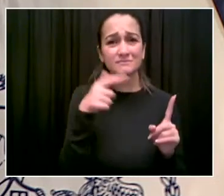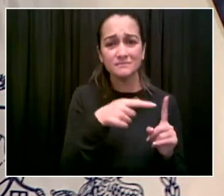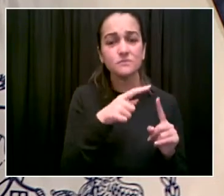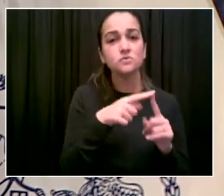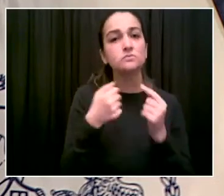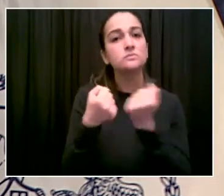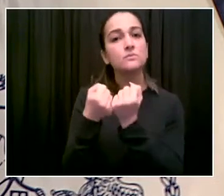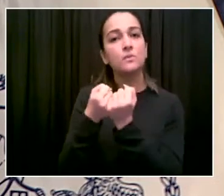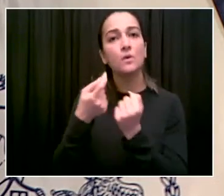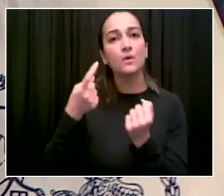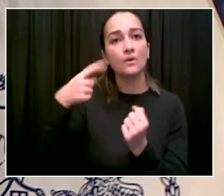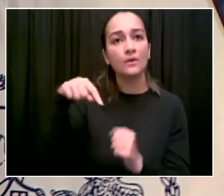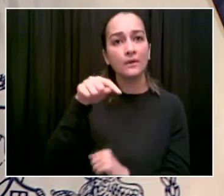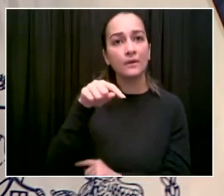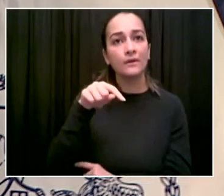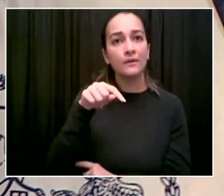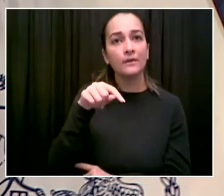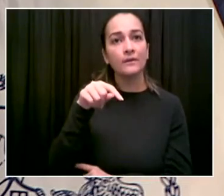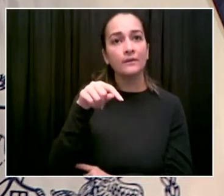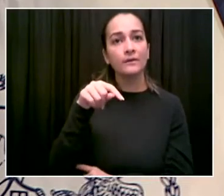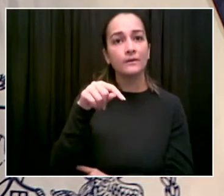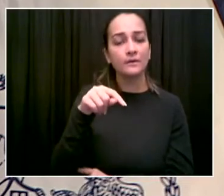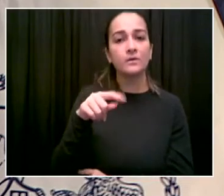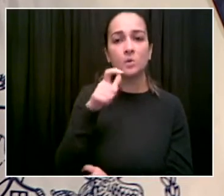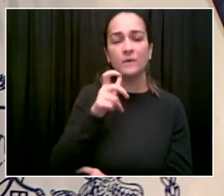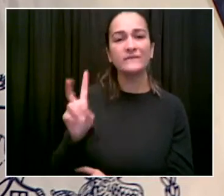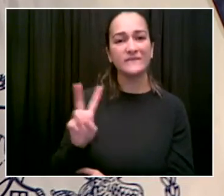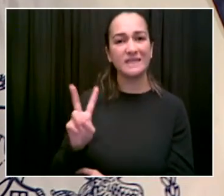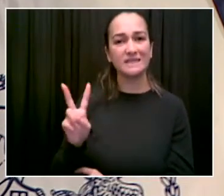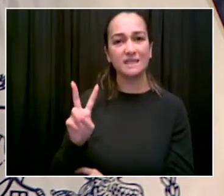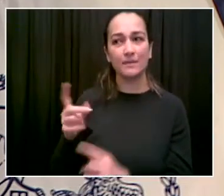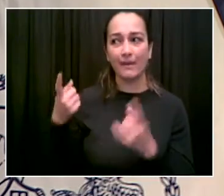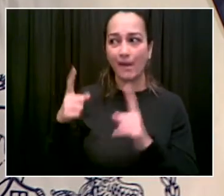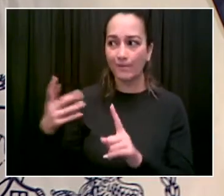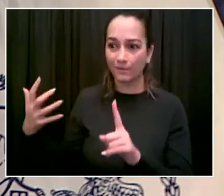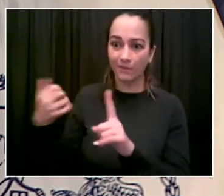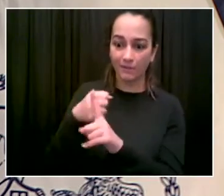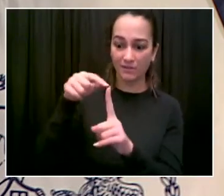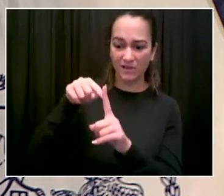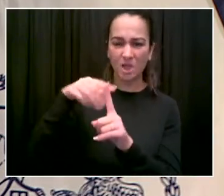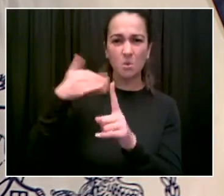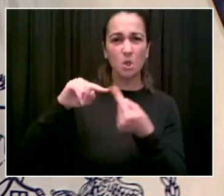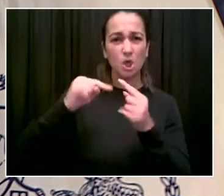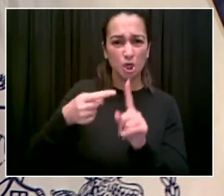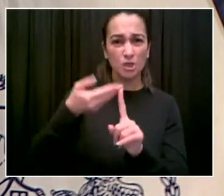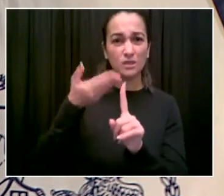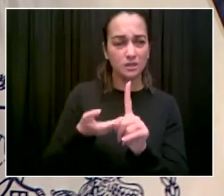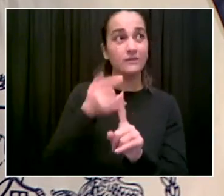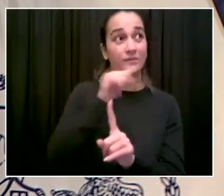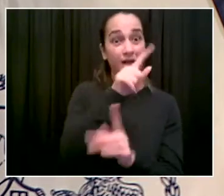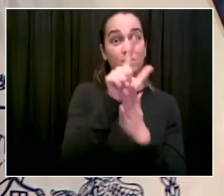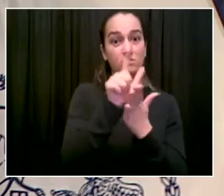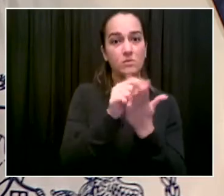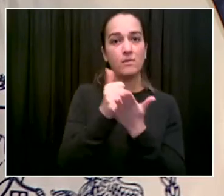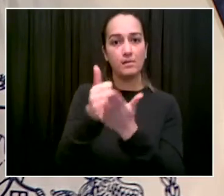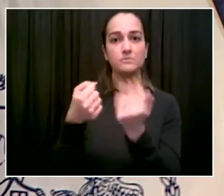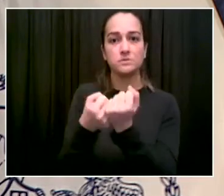GOVERNOR TO SUPPORT IT AS WELL. TO SUPPORT CRASH VICTIMS AND INHIBIT CRASHES WITH TOUGHER